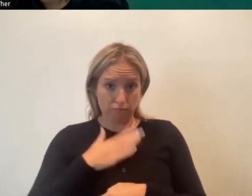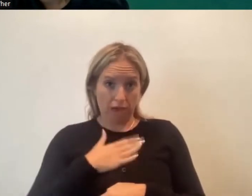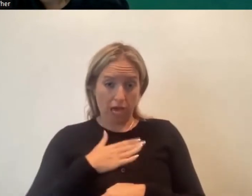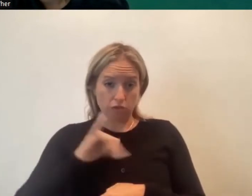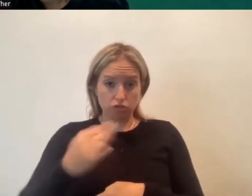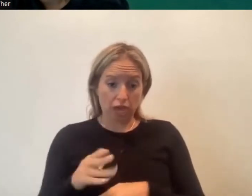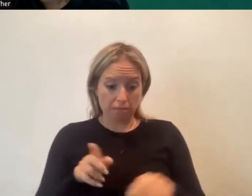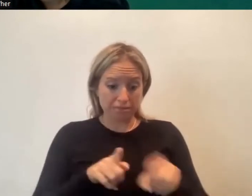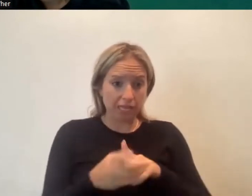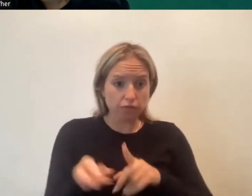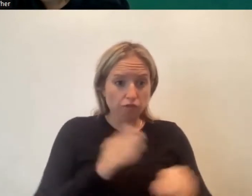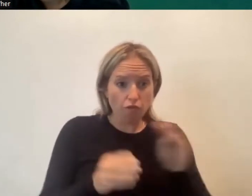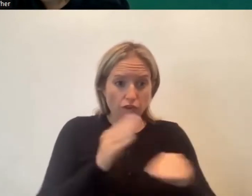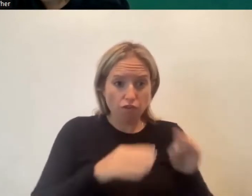socks at a laundromat.